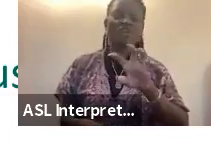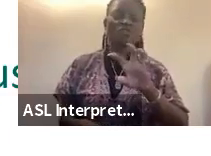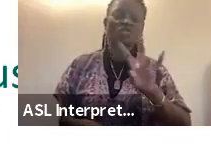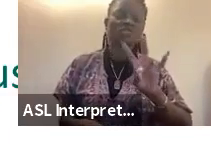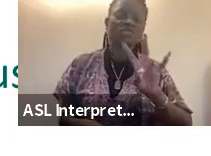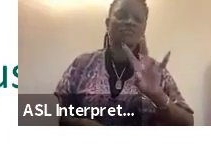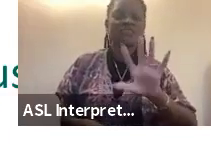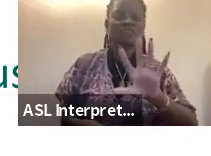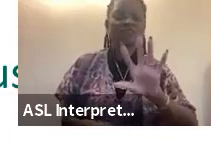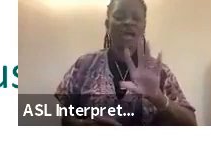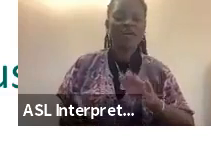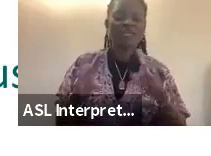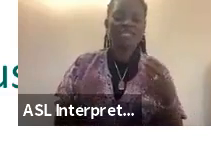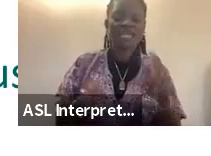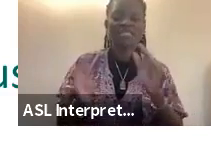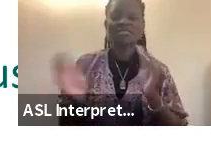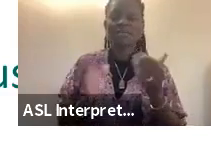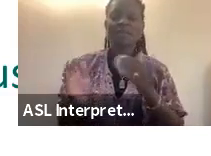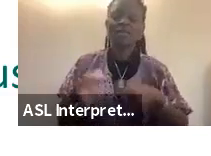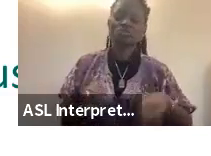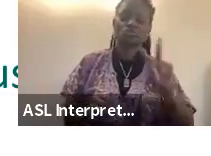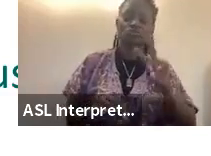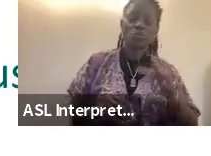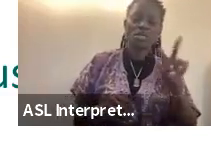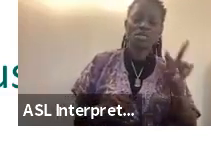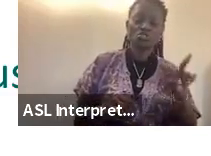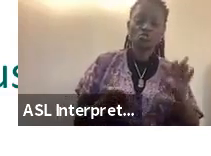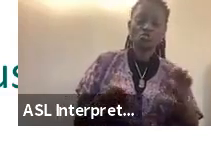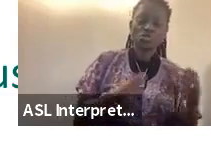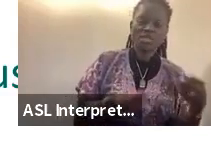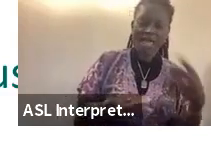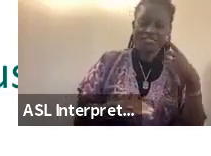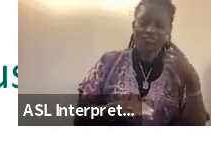as compared to 22 deaths per 1000 among the vaccinated.